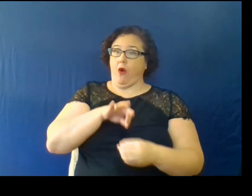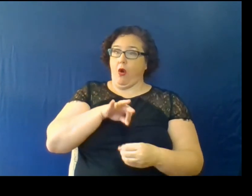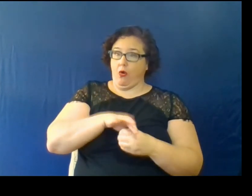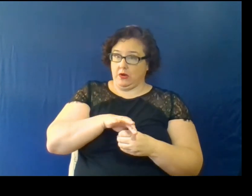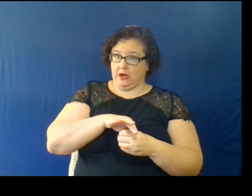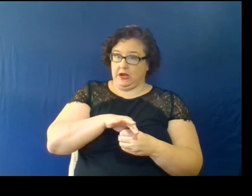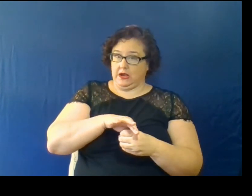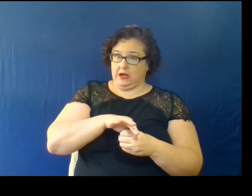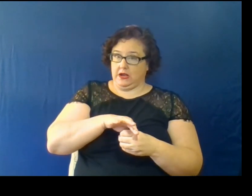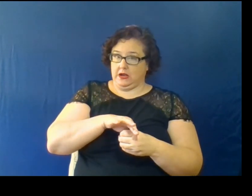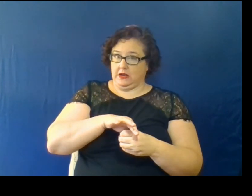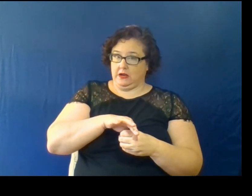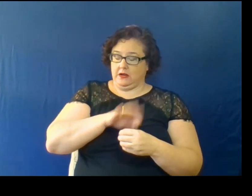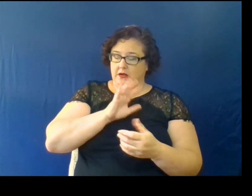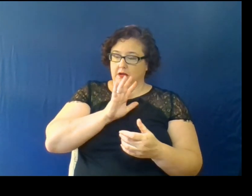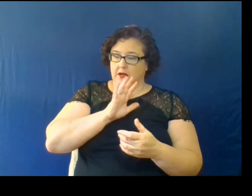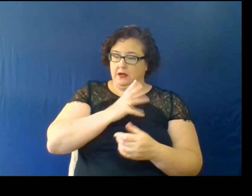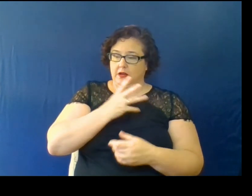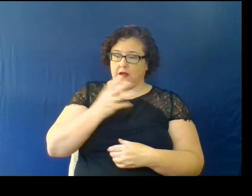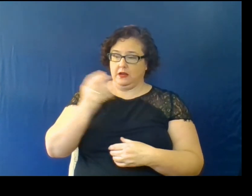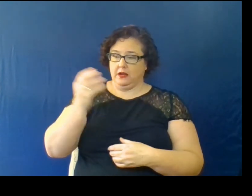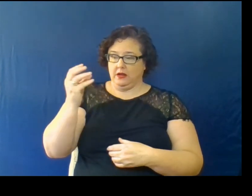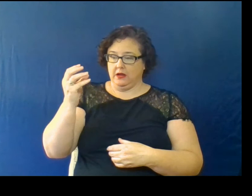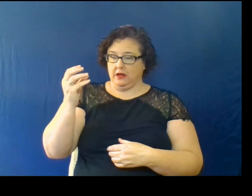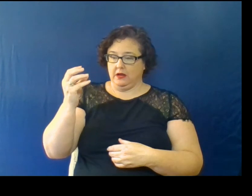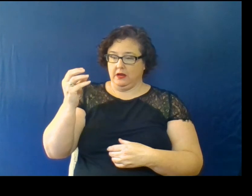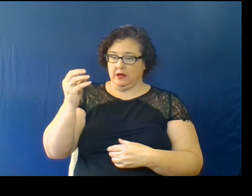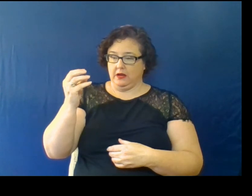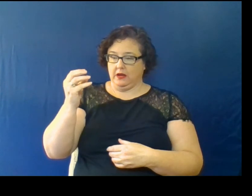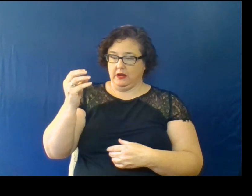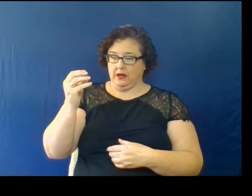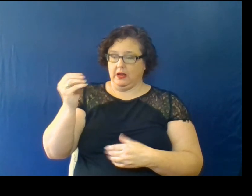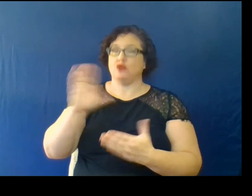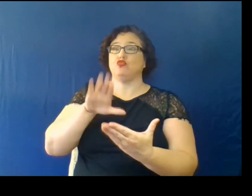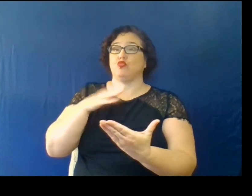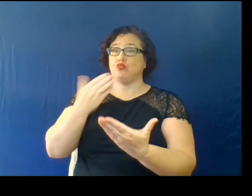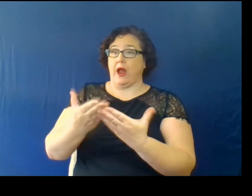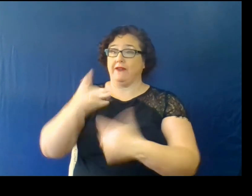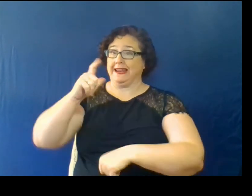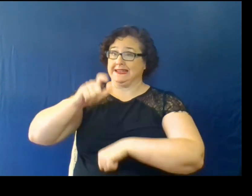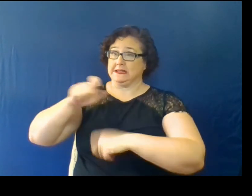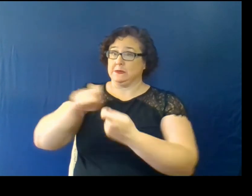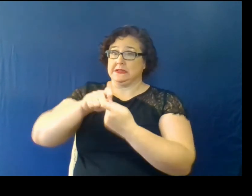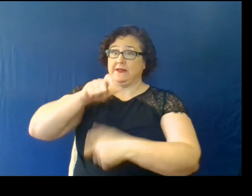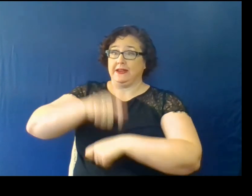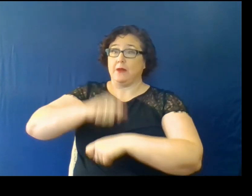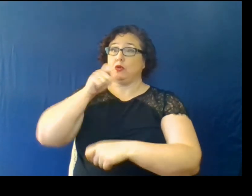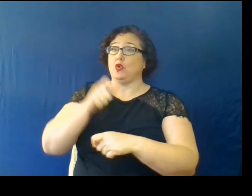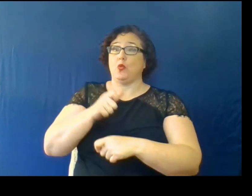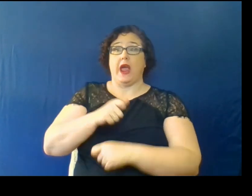and you are coming during a certain time you don't have to stand in line. And I just want to say that